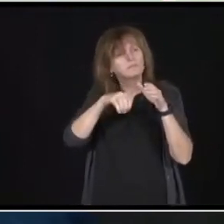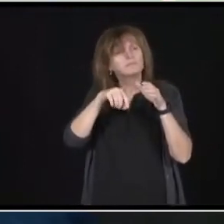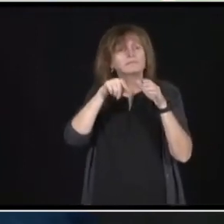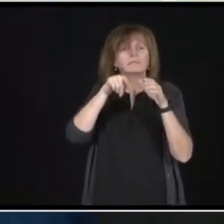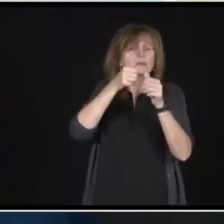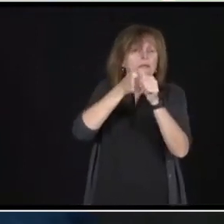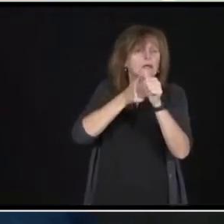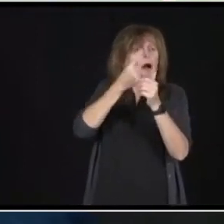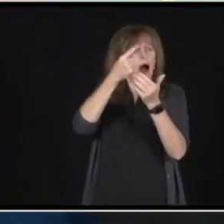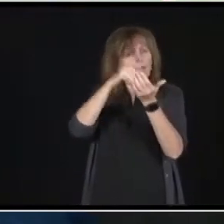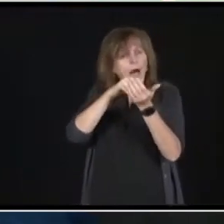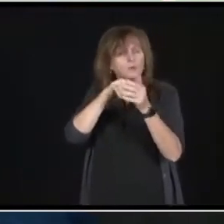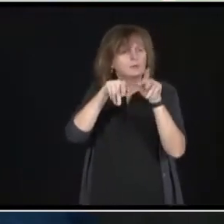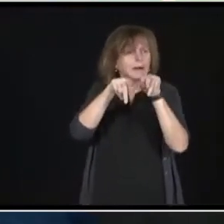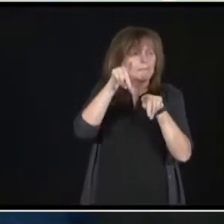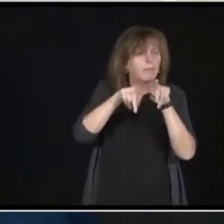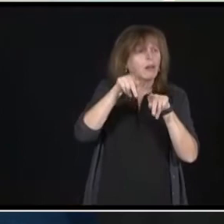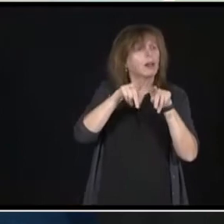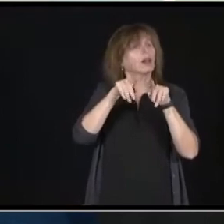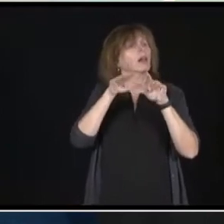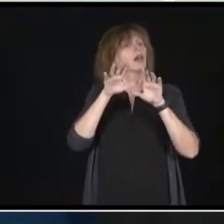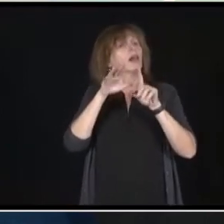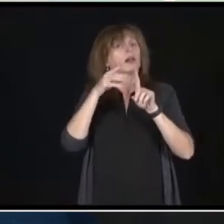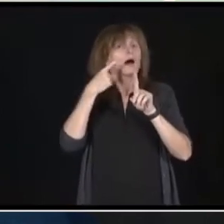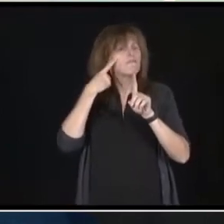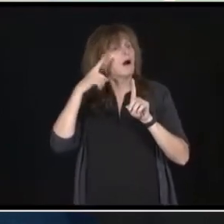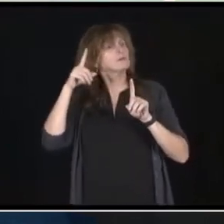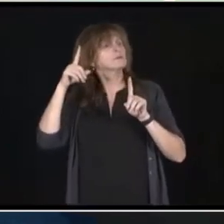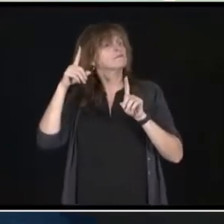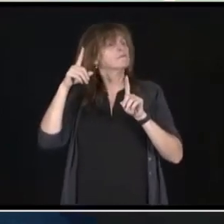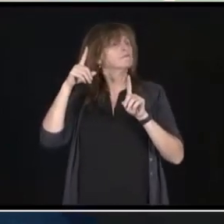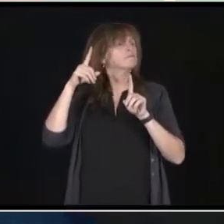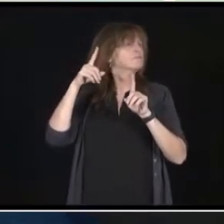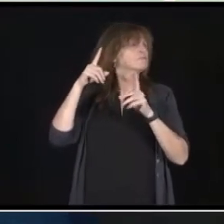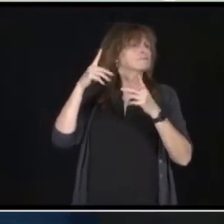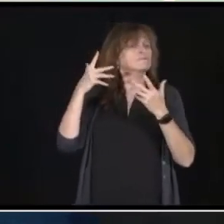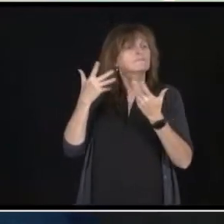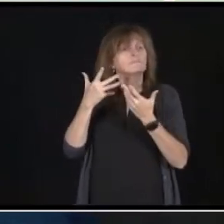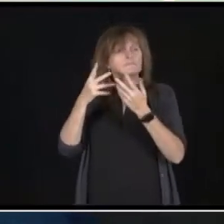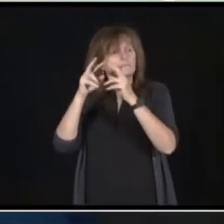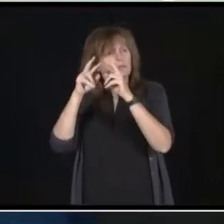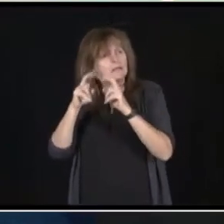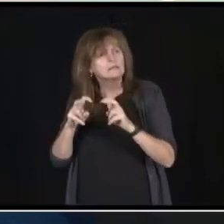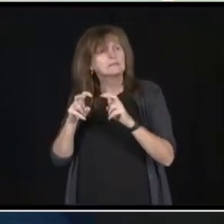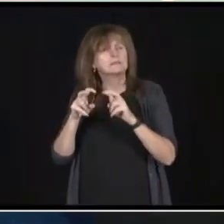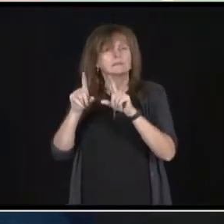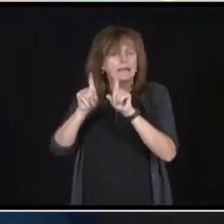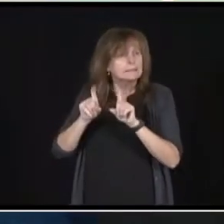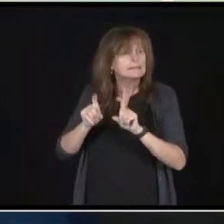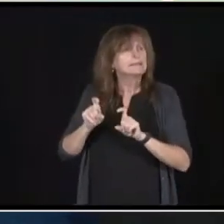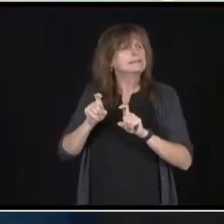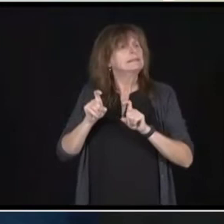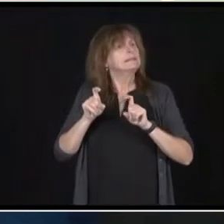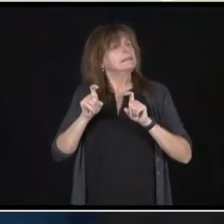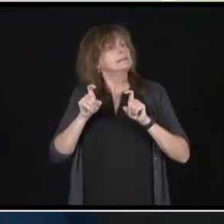course. But we look at the case rate for 100,000 paper relation. We look at the effective reproductive number.